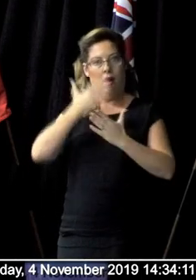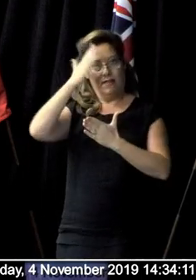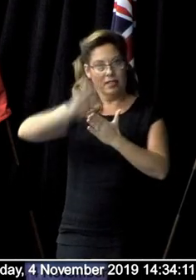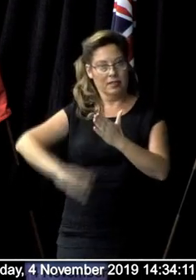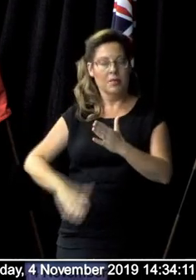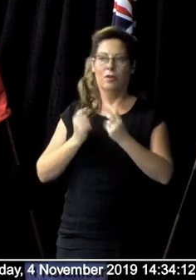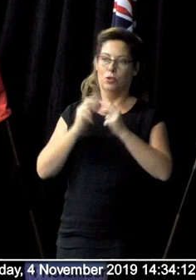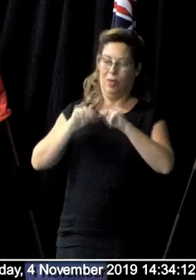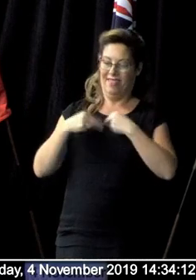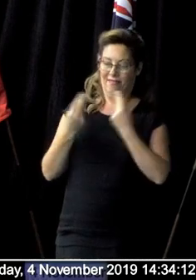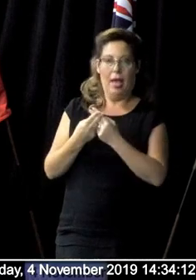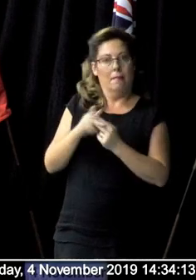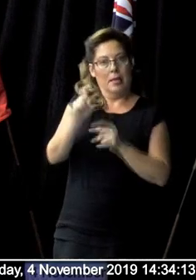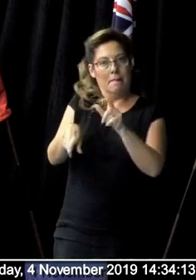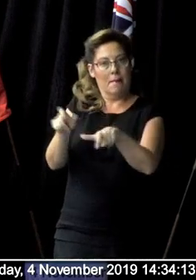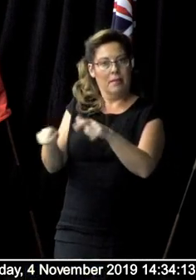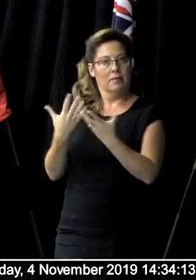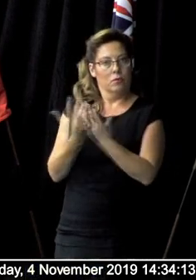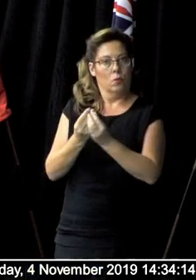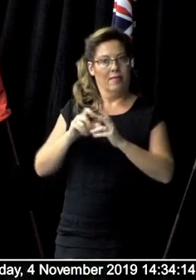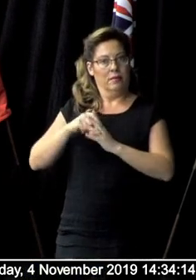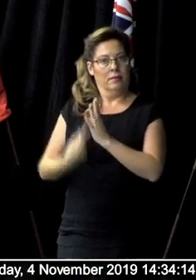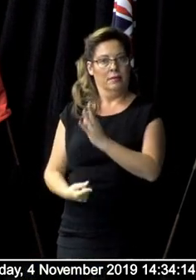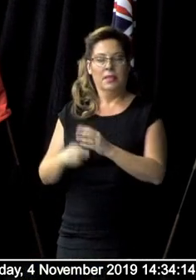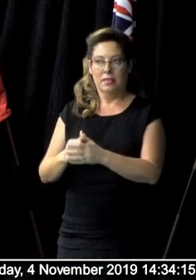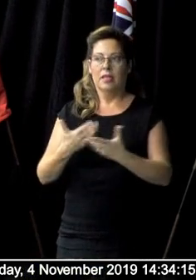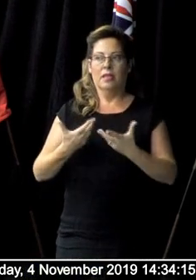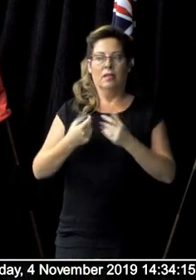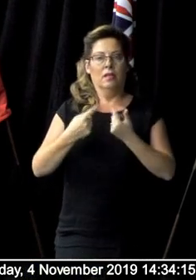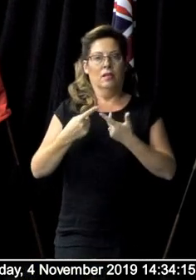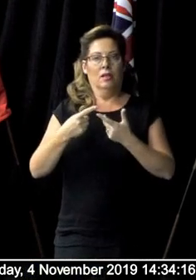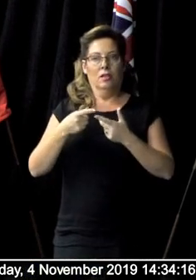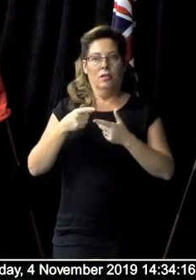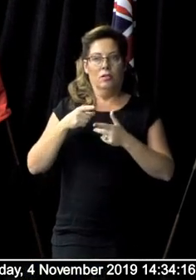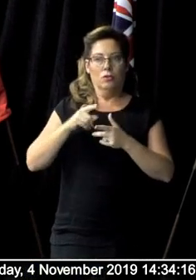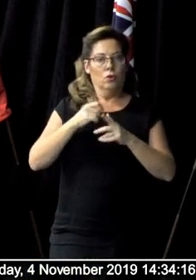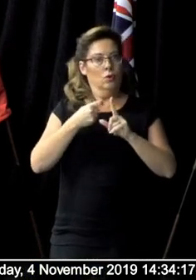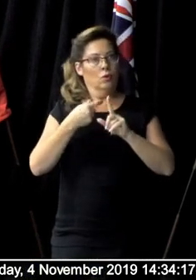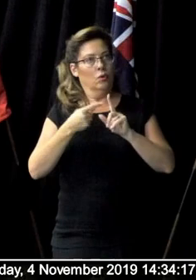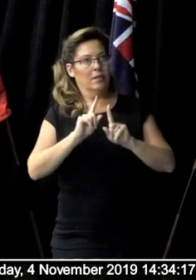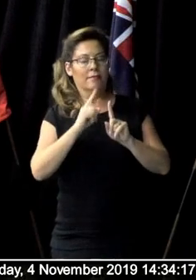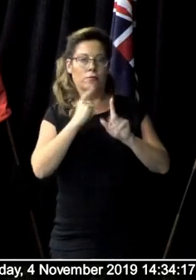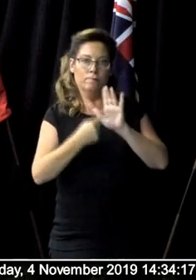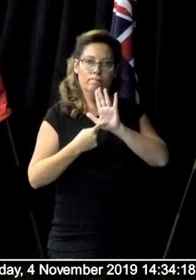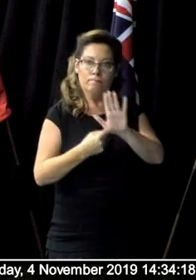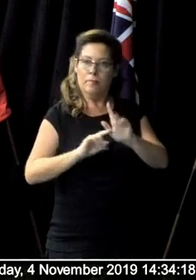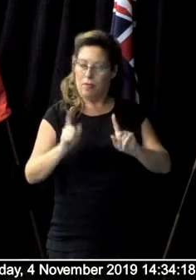recurrent themes in respect of people with disability, their parents and carers and the education system? Yes, I am.